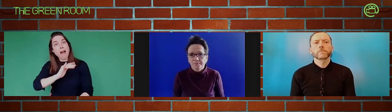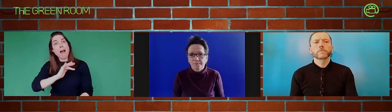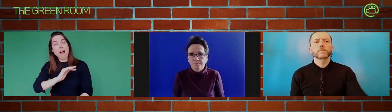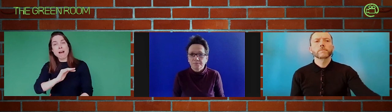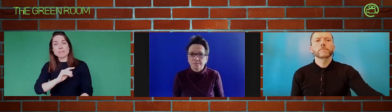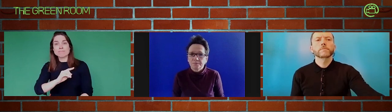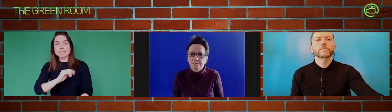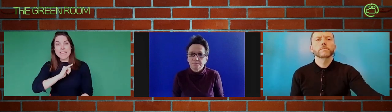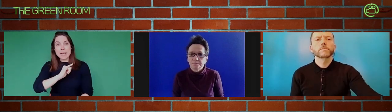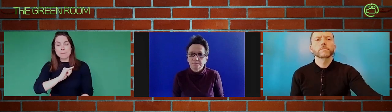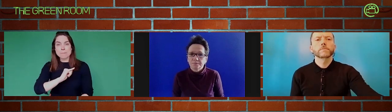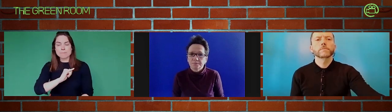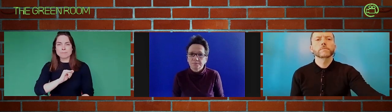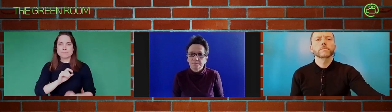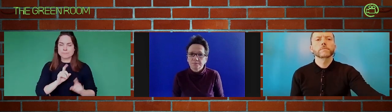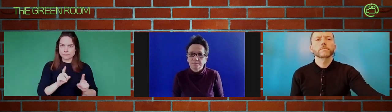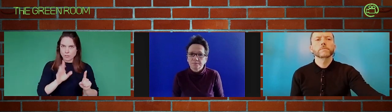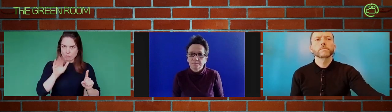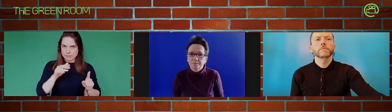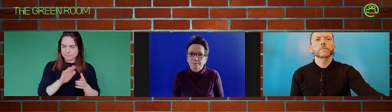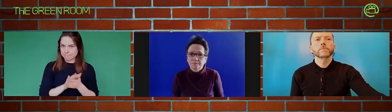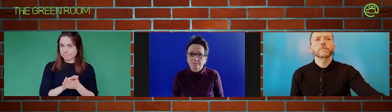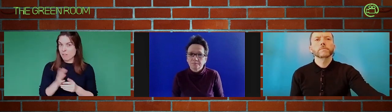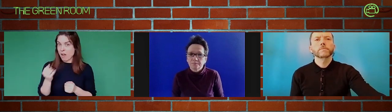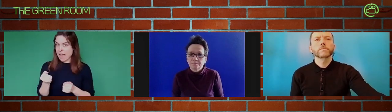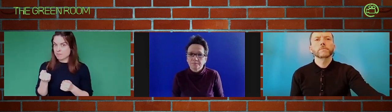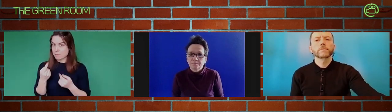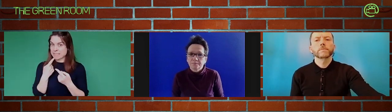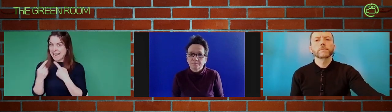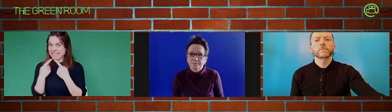This is theatre statistics from 2019.